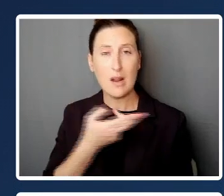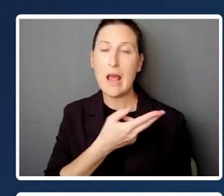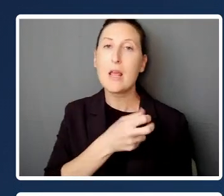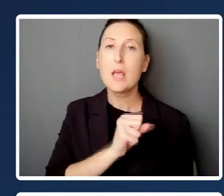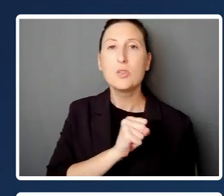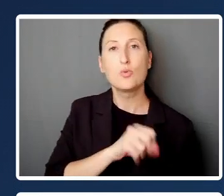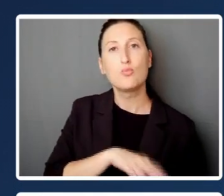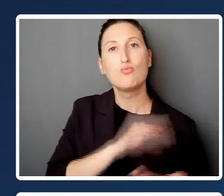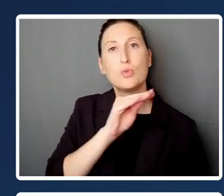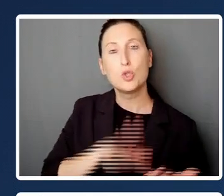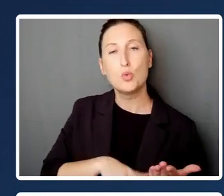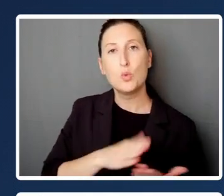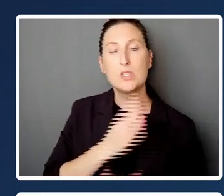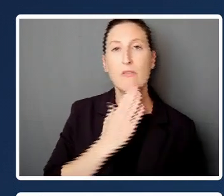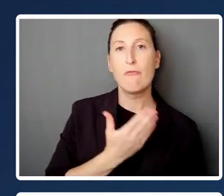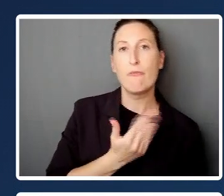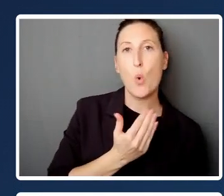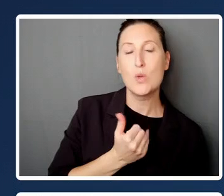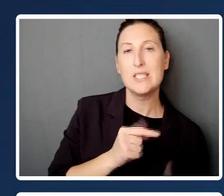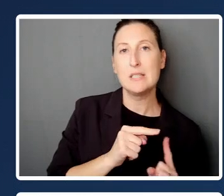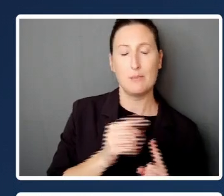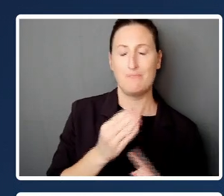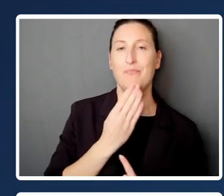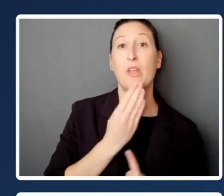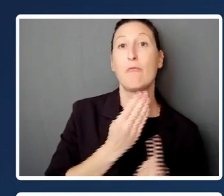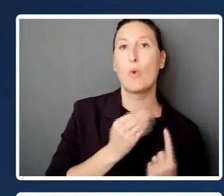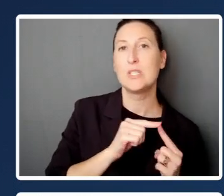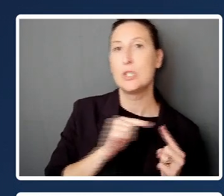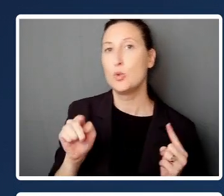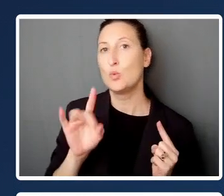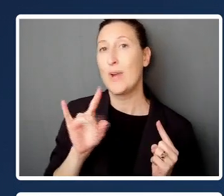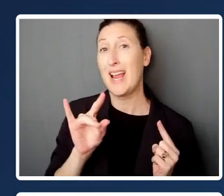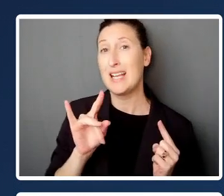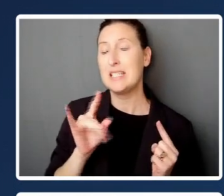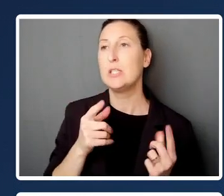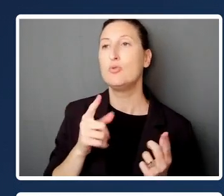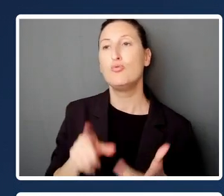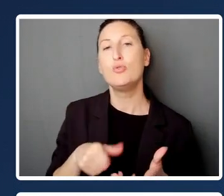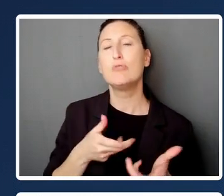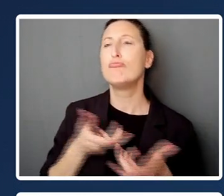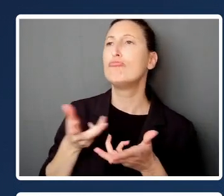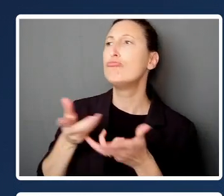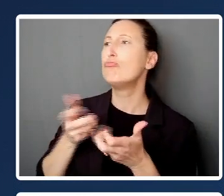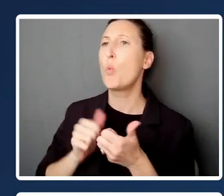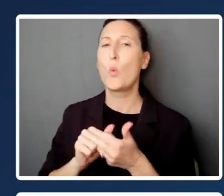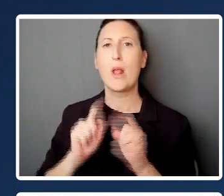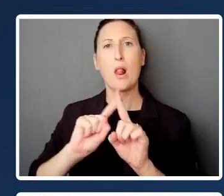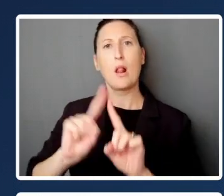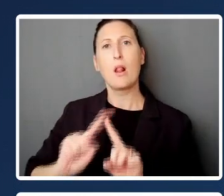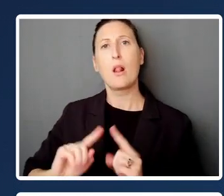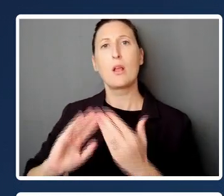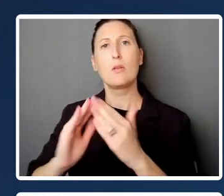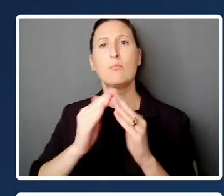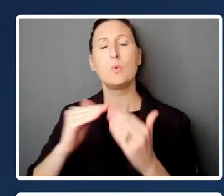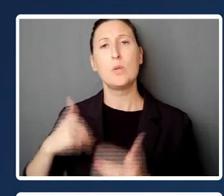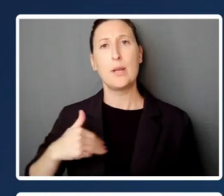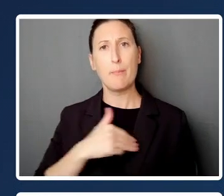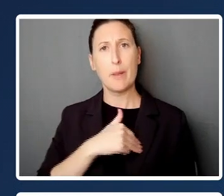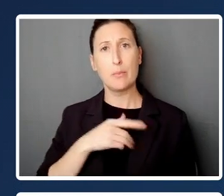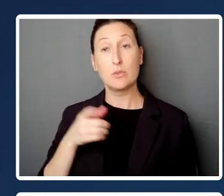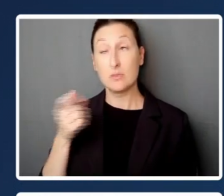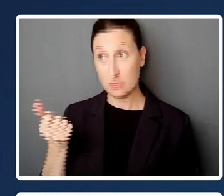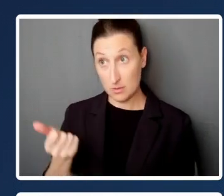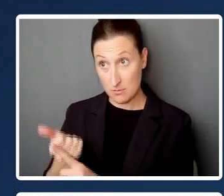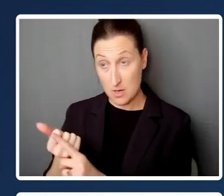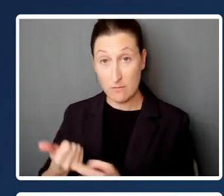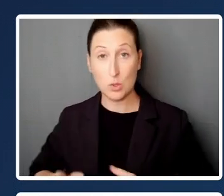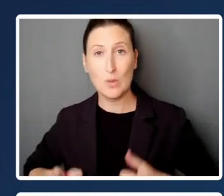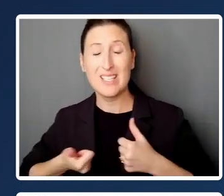14 to 18, to be in conversation with community members who live near and around Anacostia